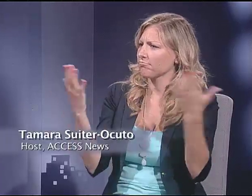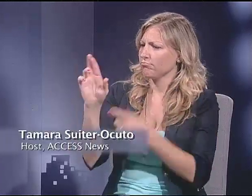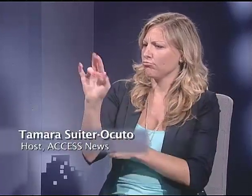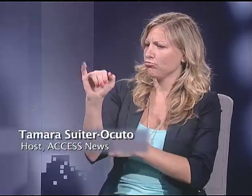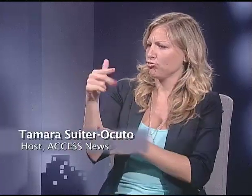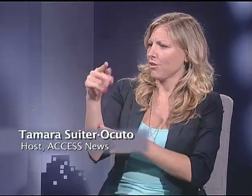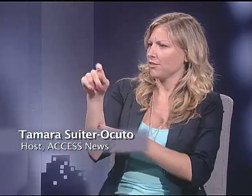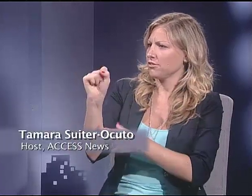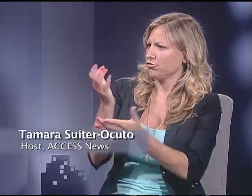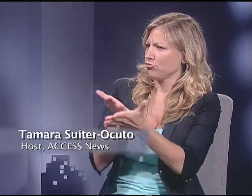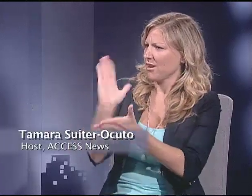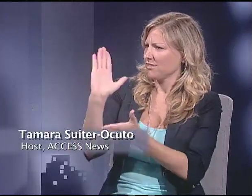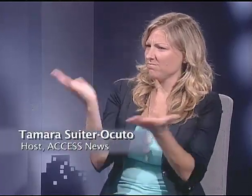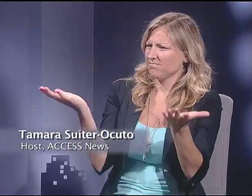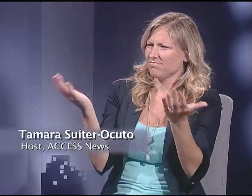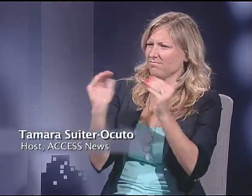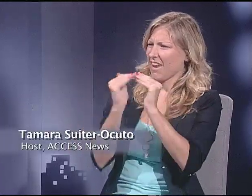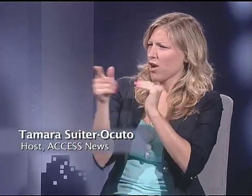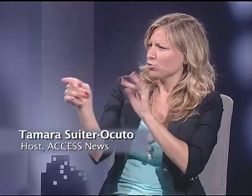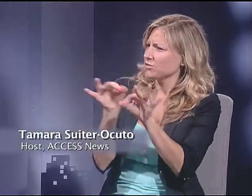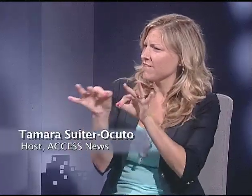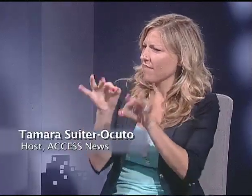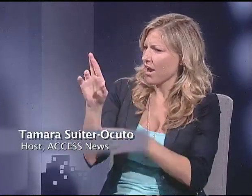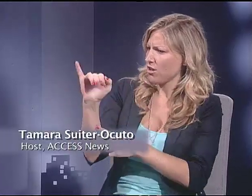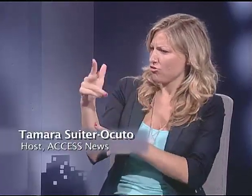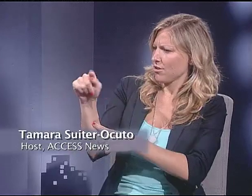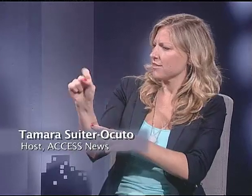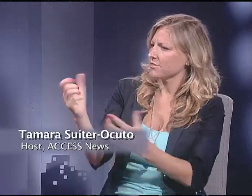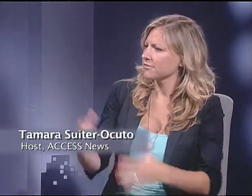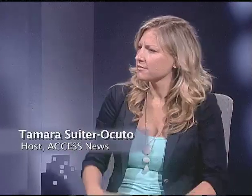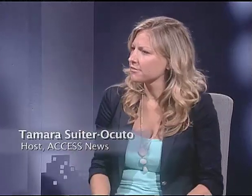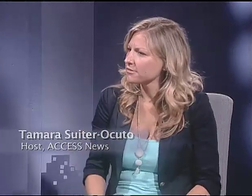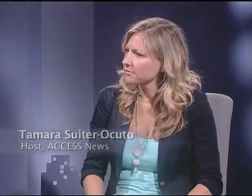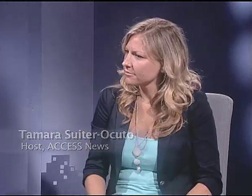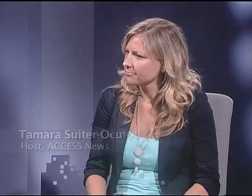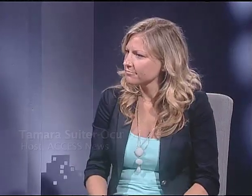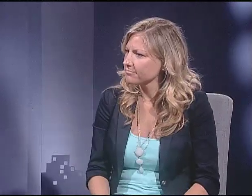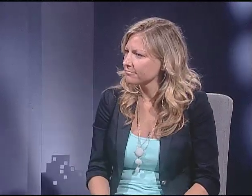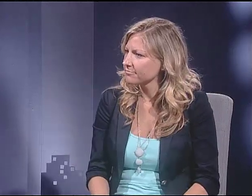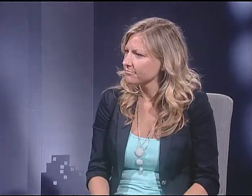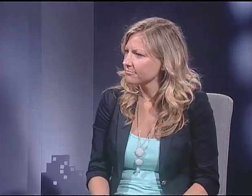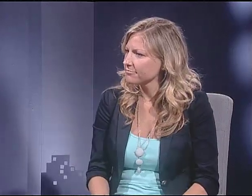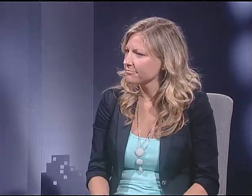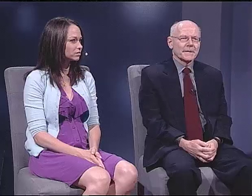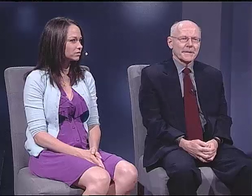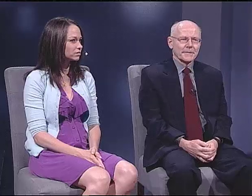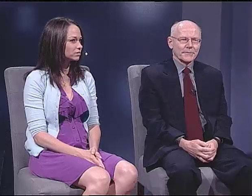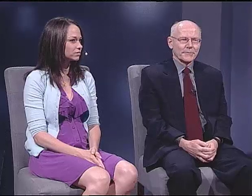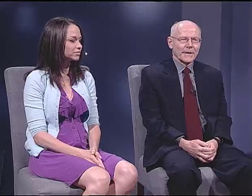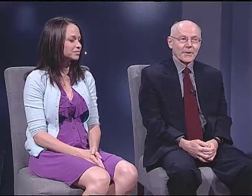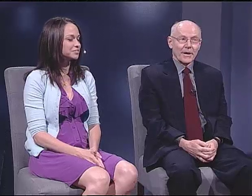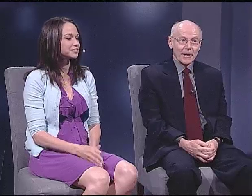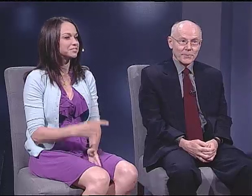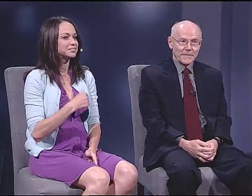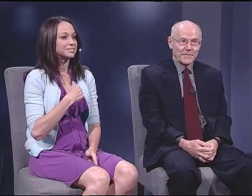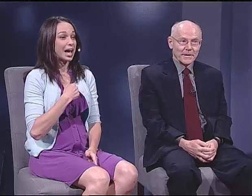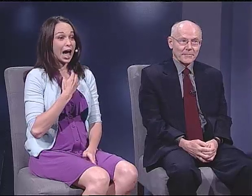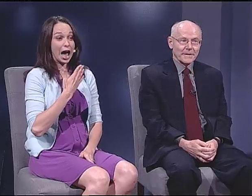Let's start by discussing rights. How do you define rights? Professor Gregg: I'm happy to tell you how I would define rights.